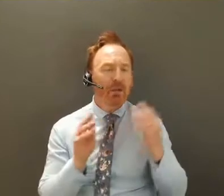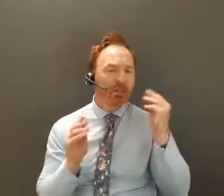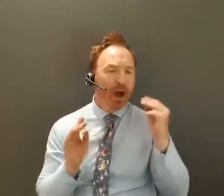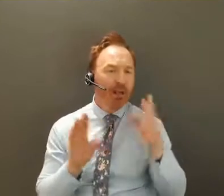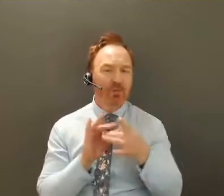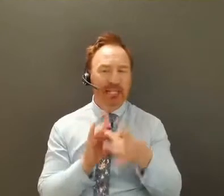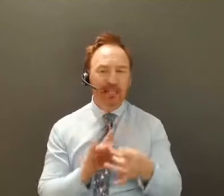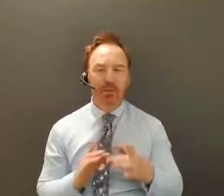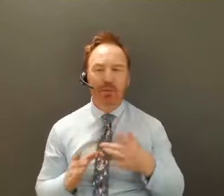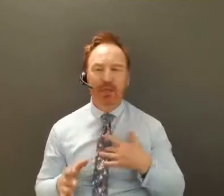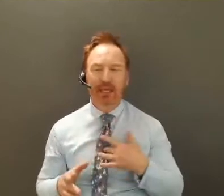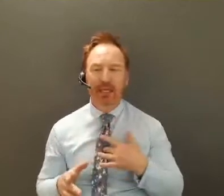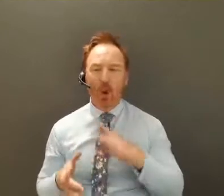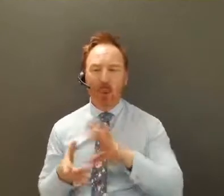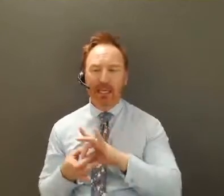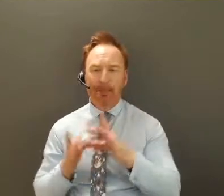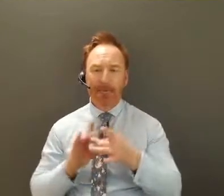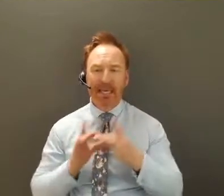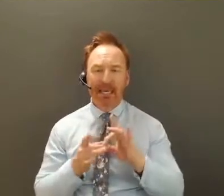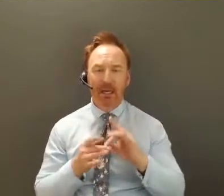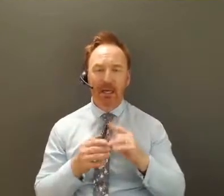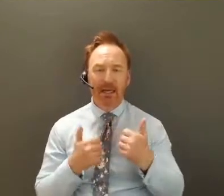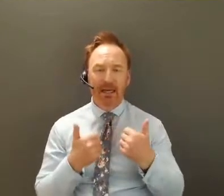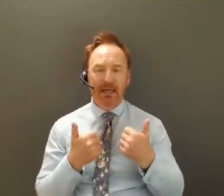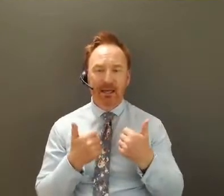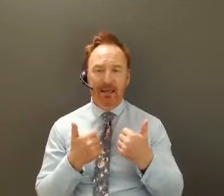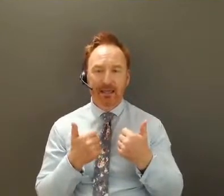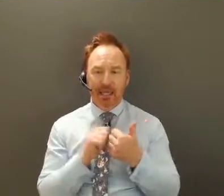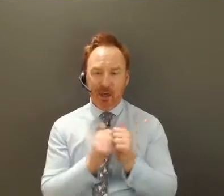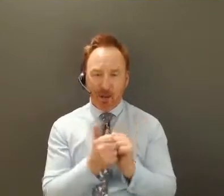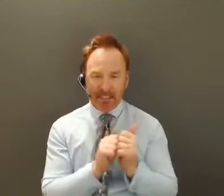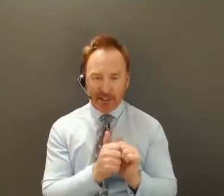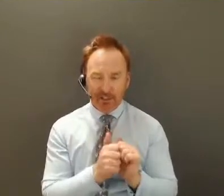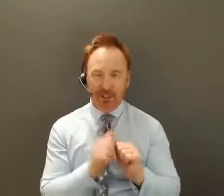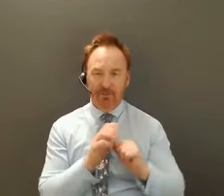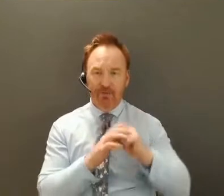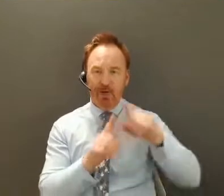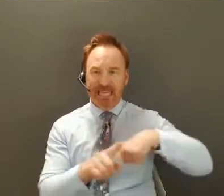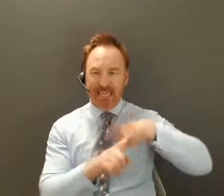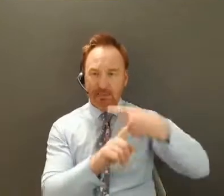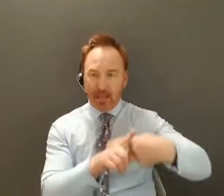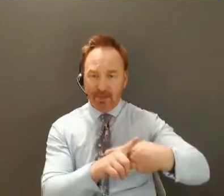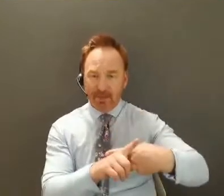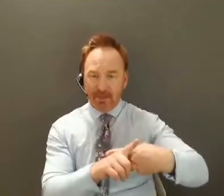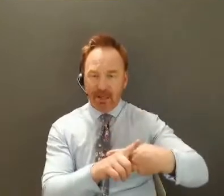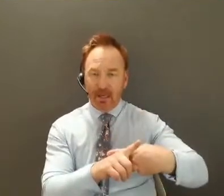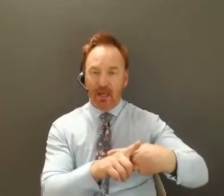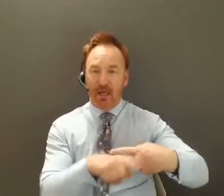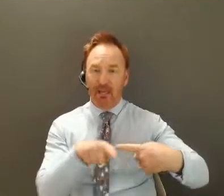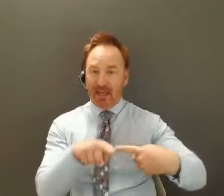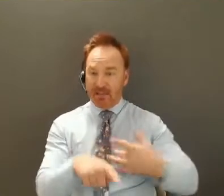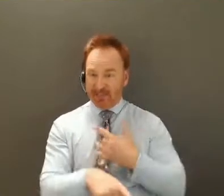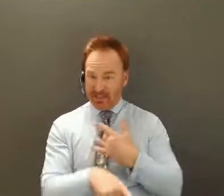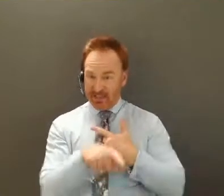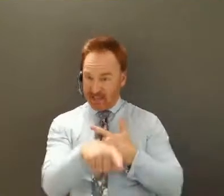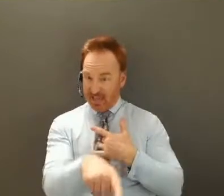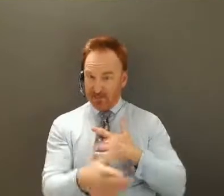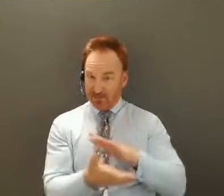coming in. We've seen a number of students will be coming in where they